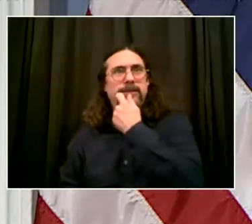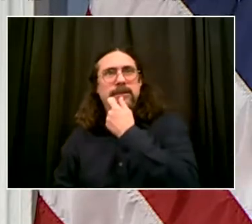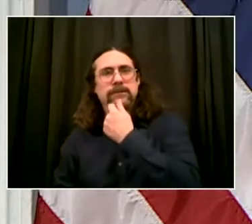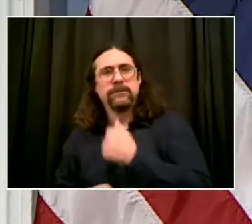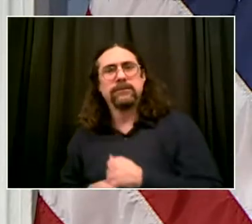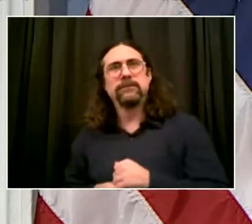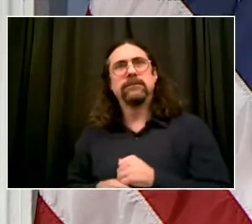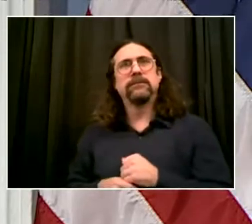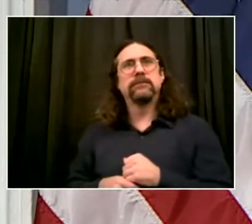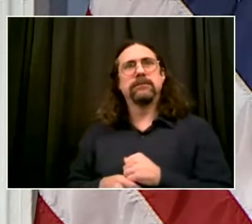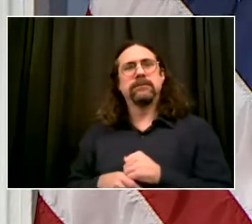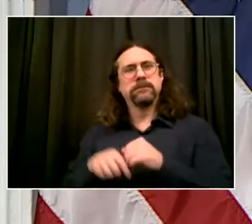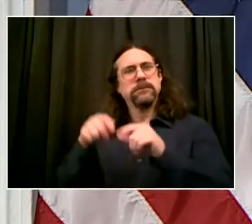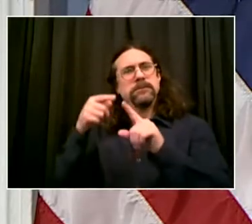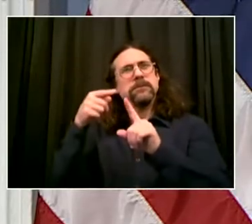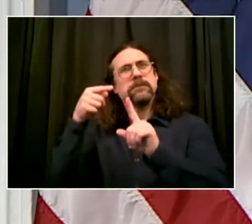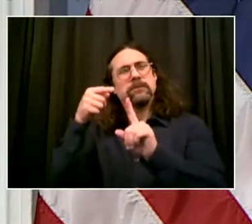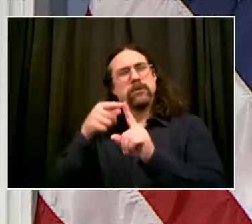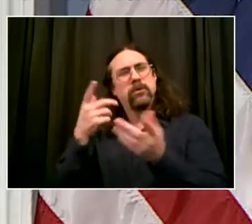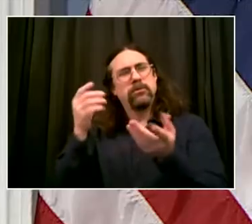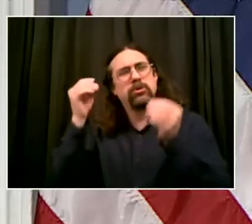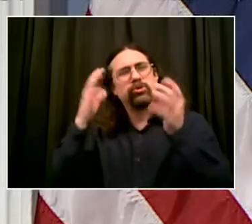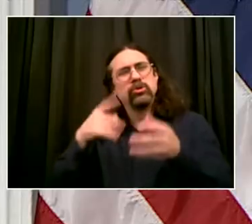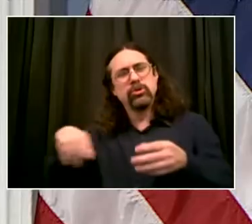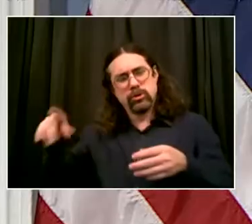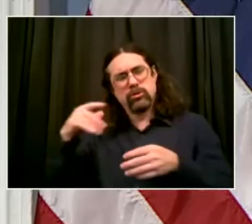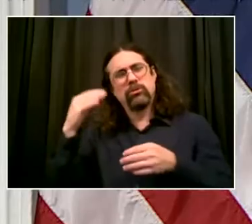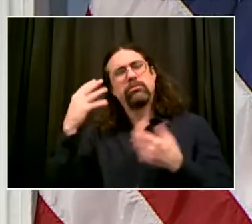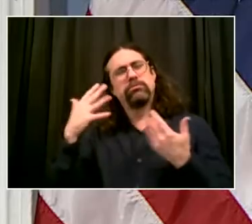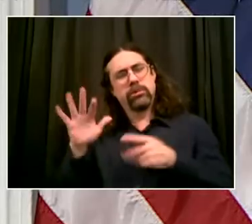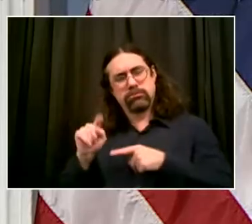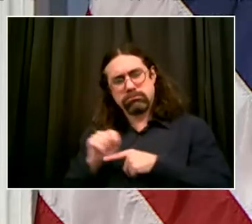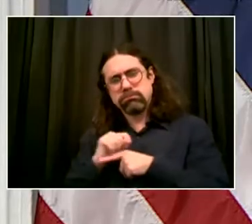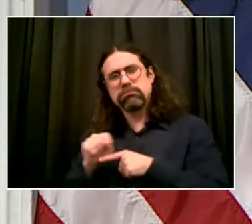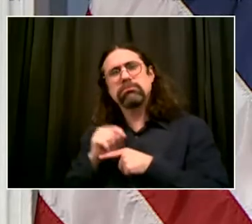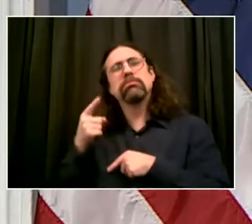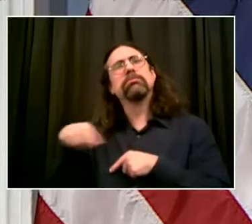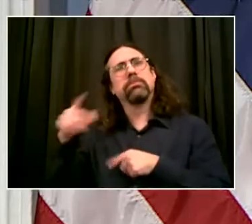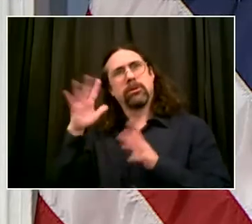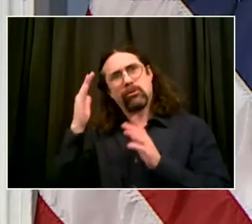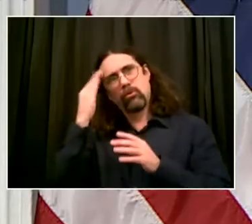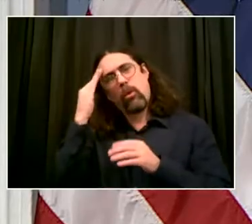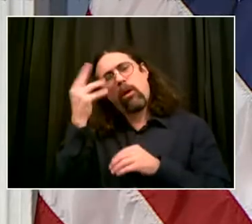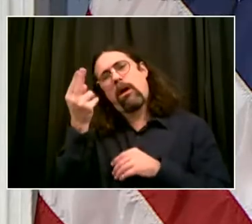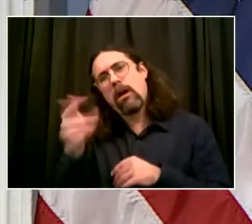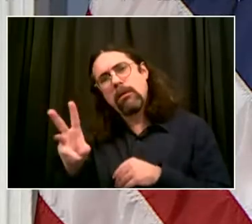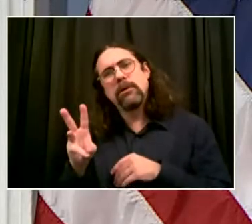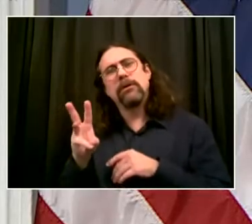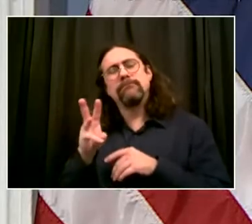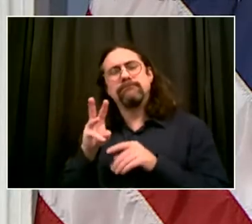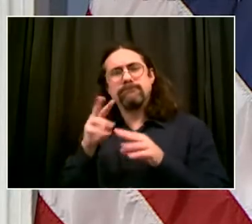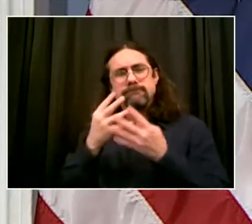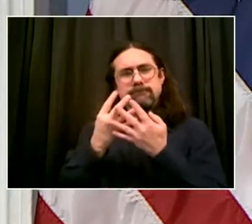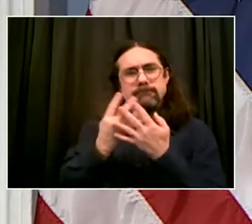MORORE INFORMATION BUT WE AND THE SCHOOL SYSTEM ANC VEHA THAT HOPE ON WHERE